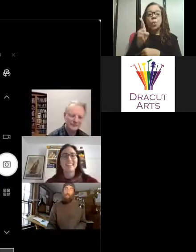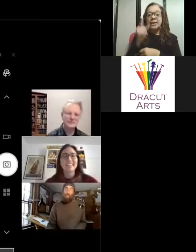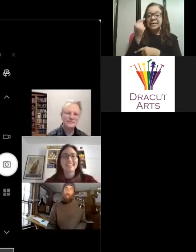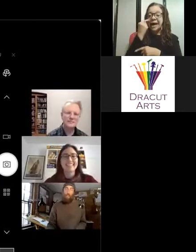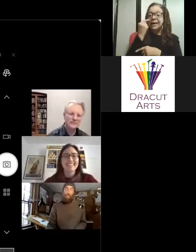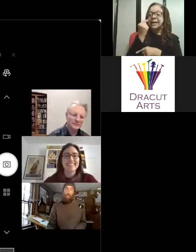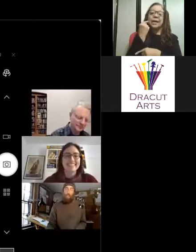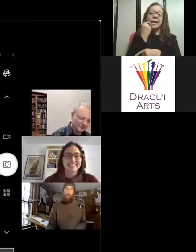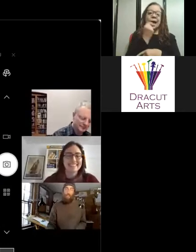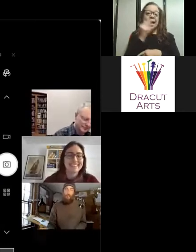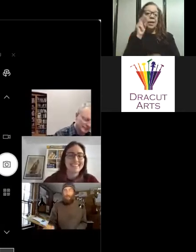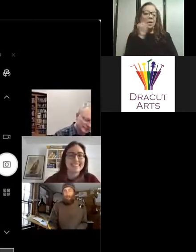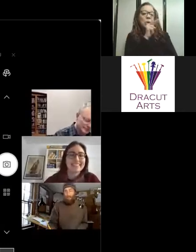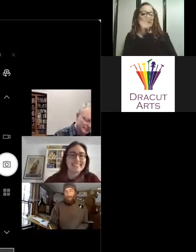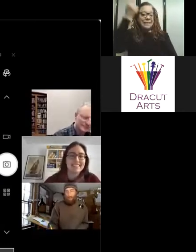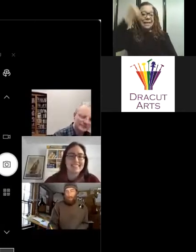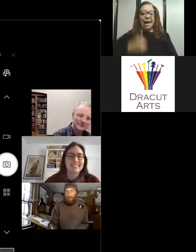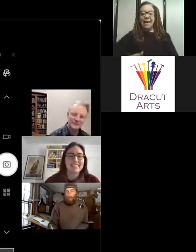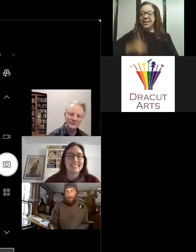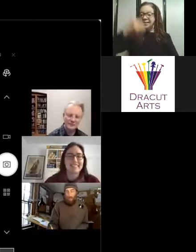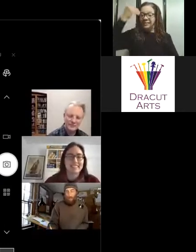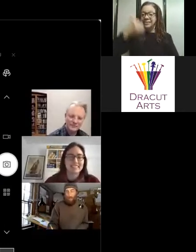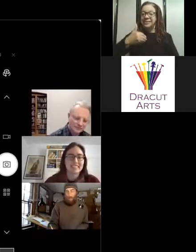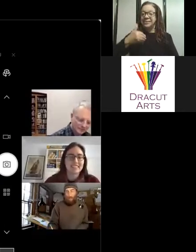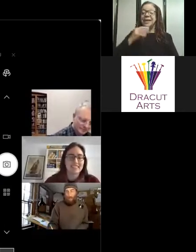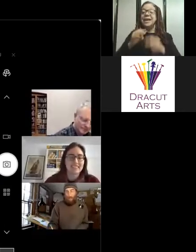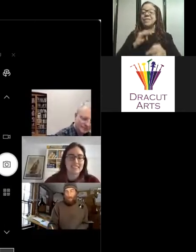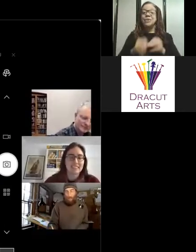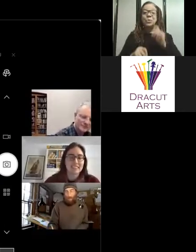they're looking to the side there? And then if I do one dot and a line over here,